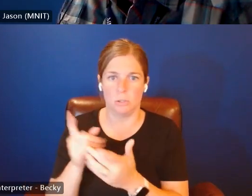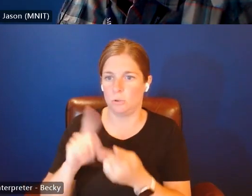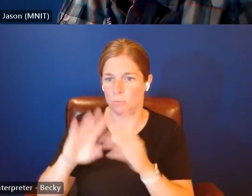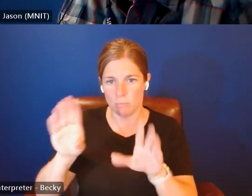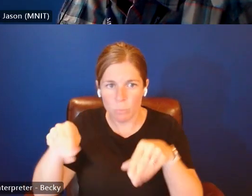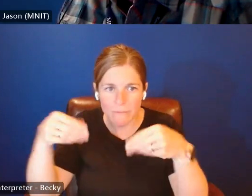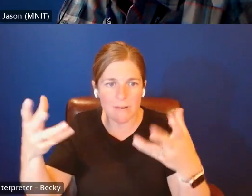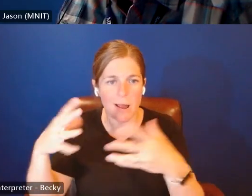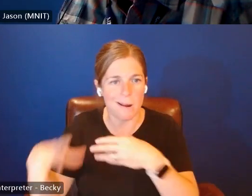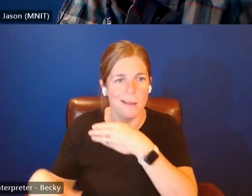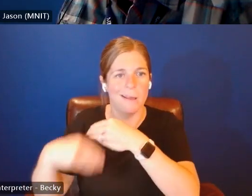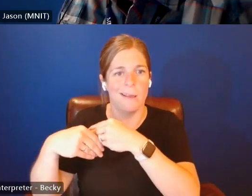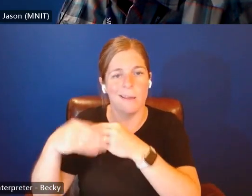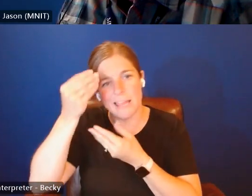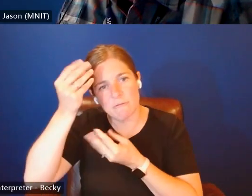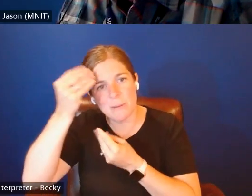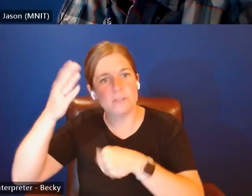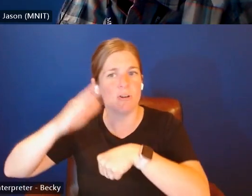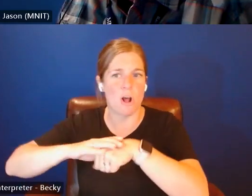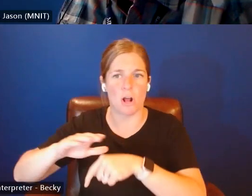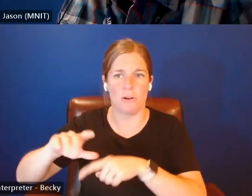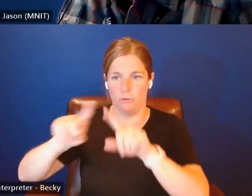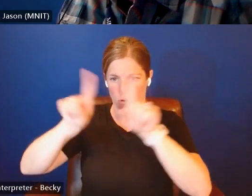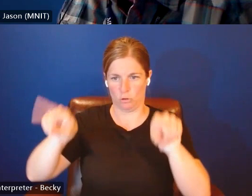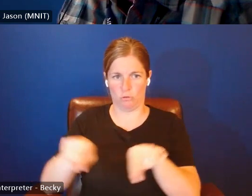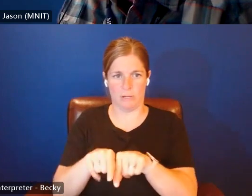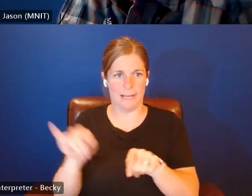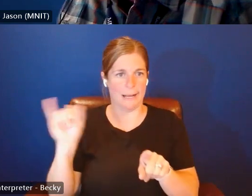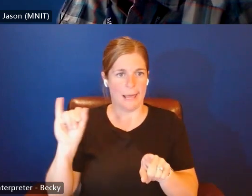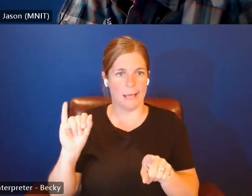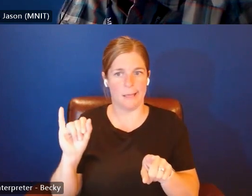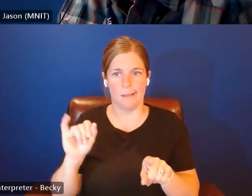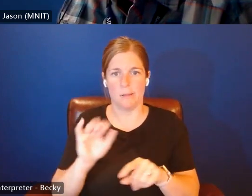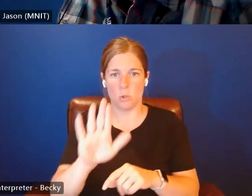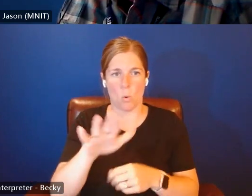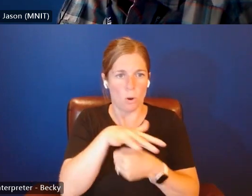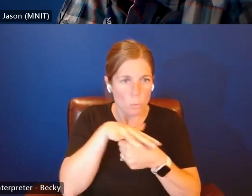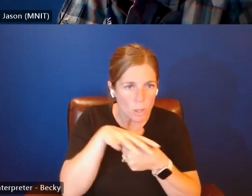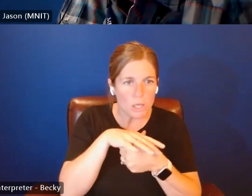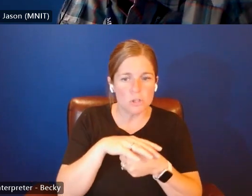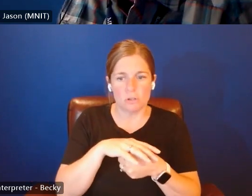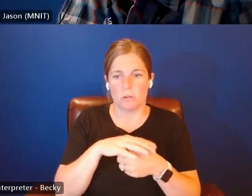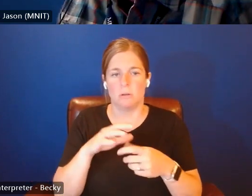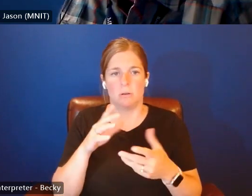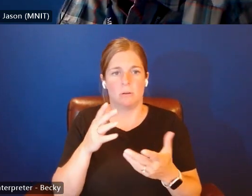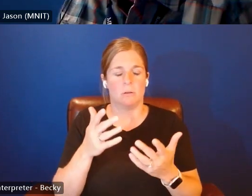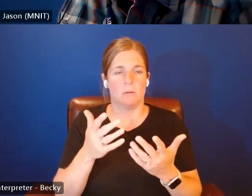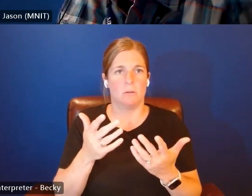on the screen as to where you're at, what your location is, what your orientation is on the screen.